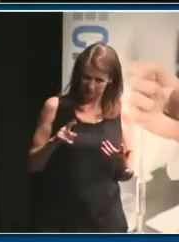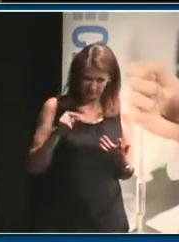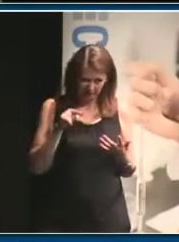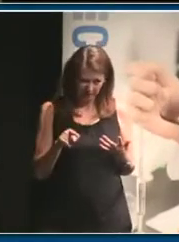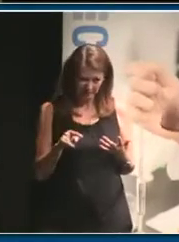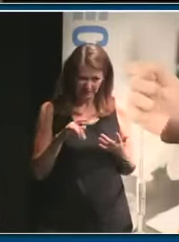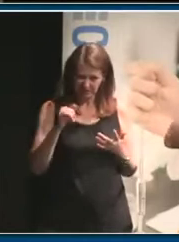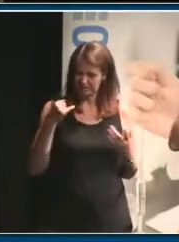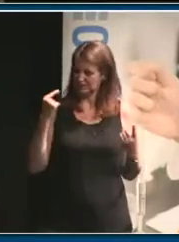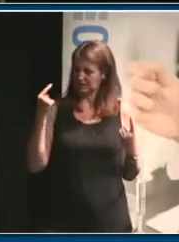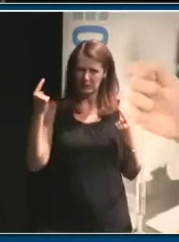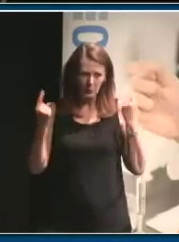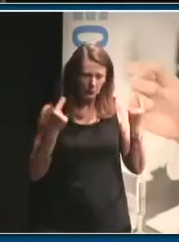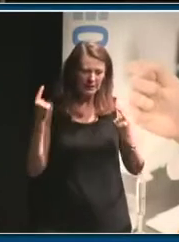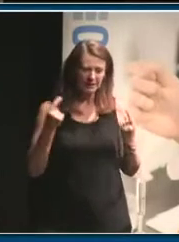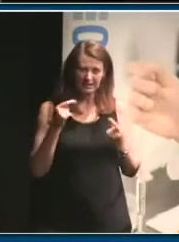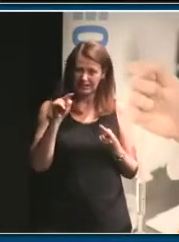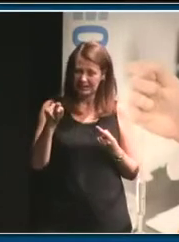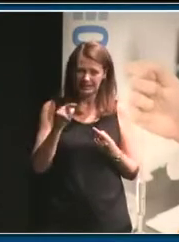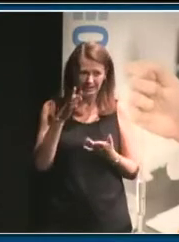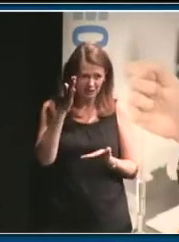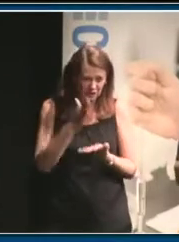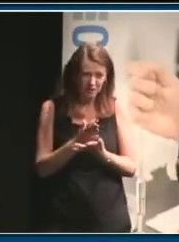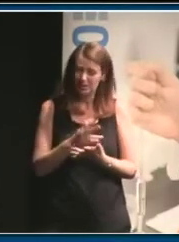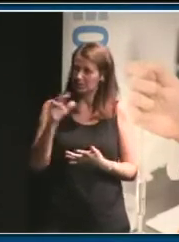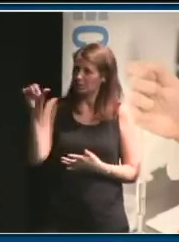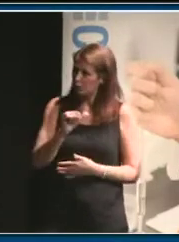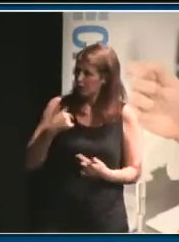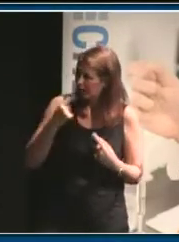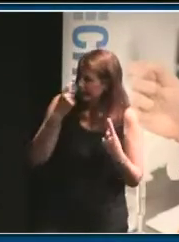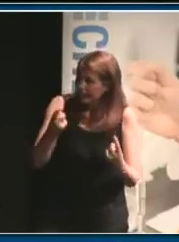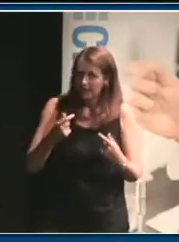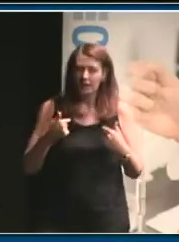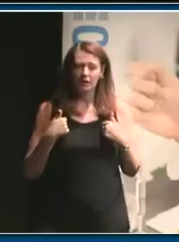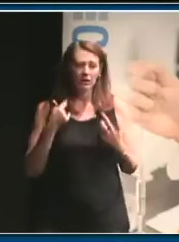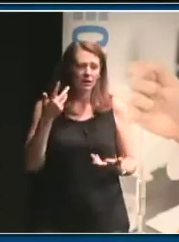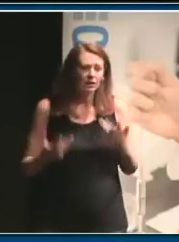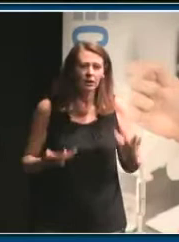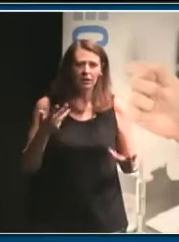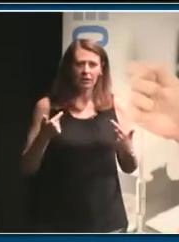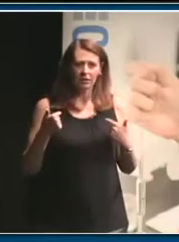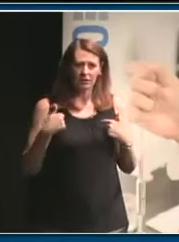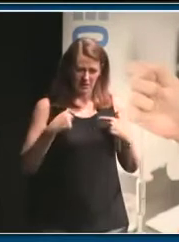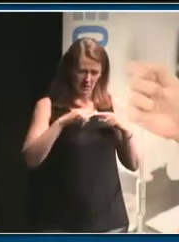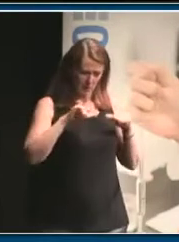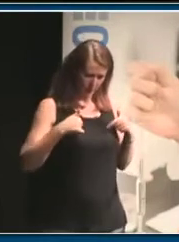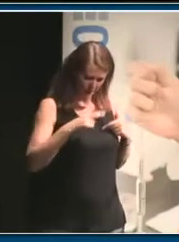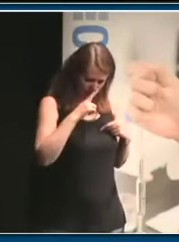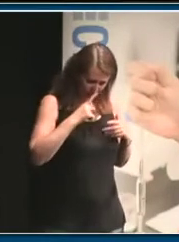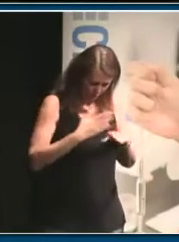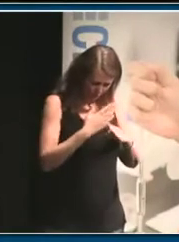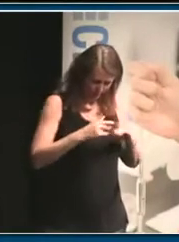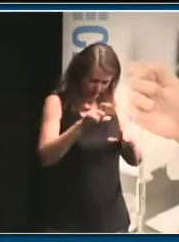of noise? Is this real? Should I care?” And we practicing chemists who understand molecular